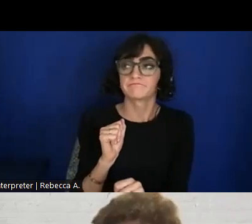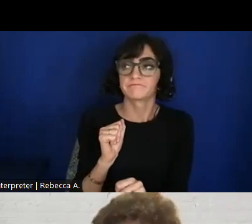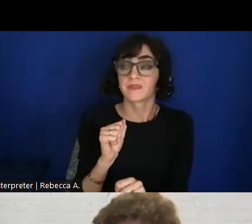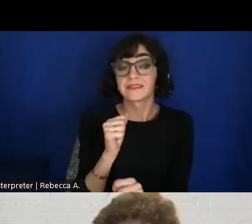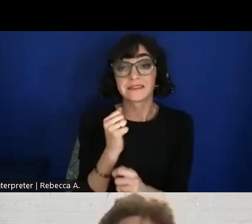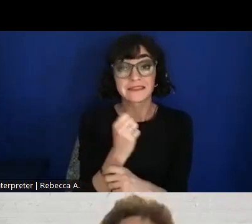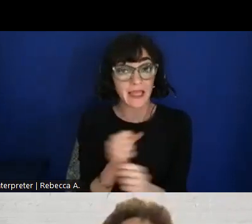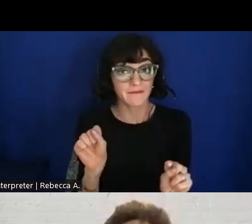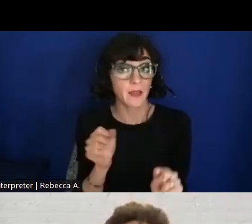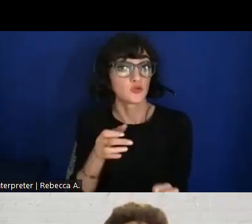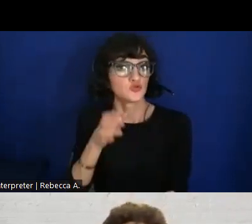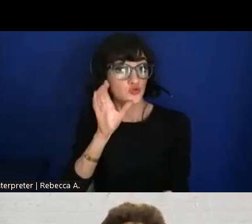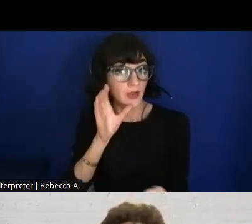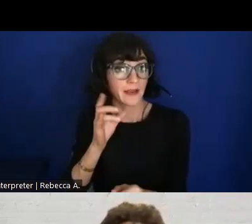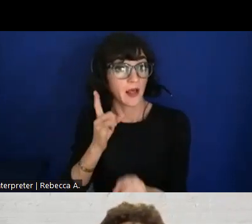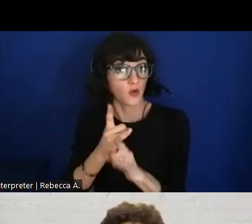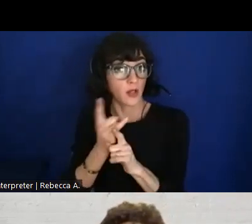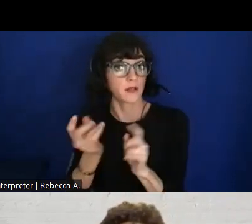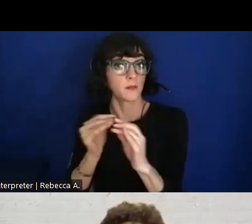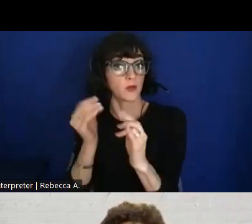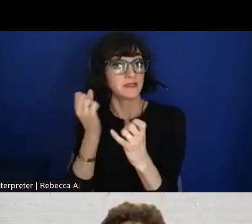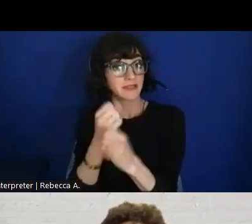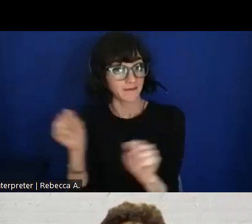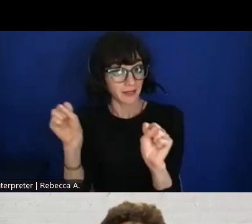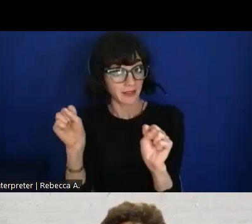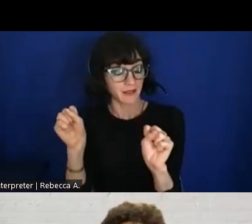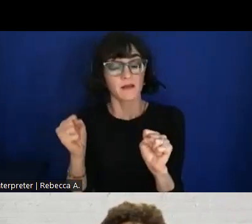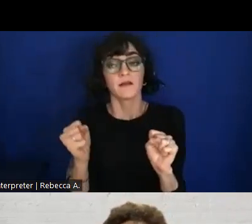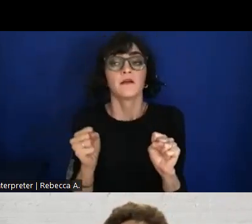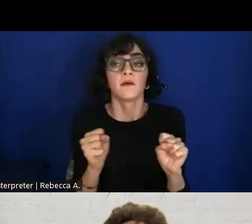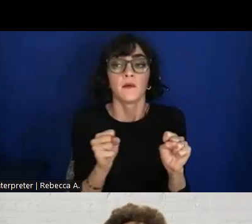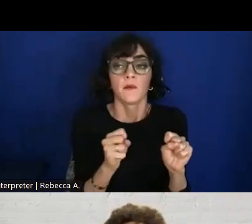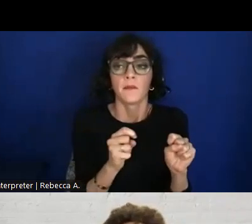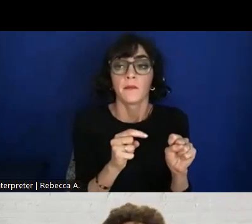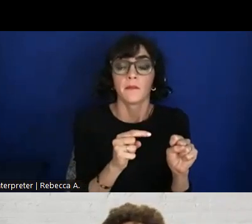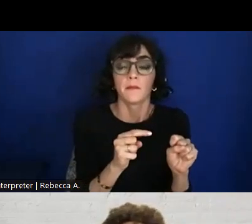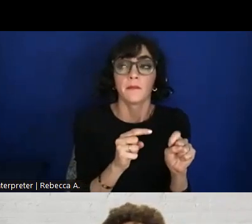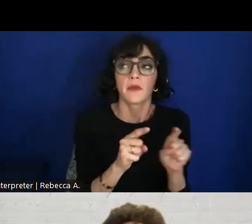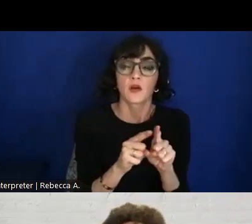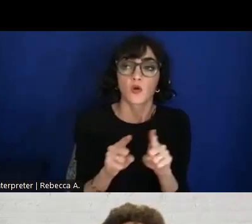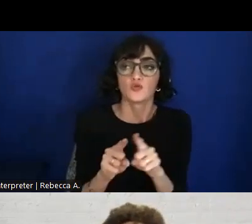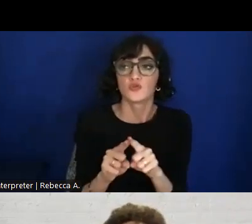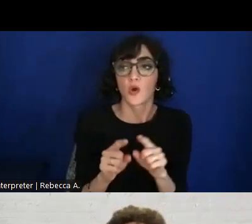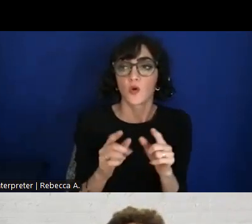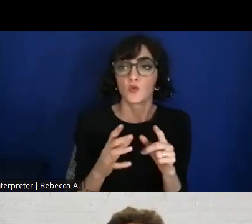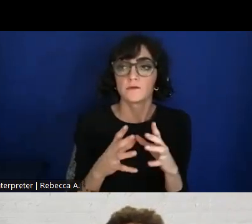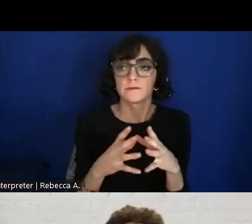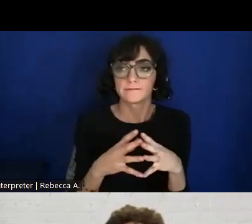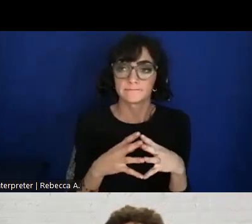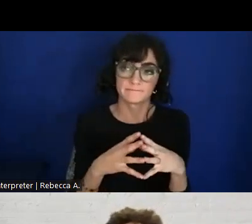alcohol but it also allows her to or